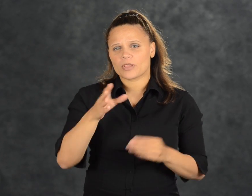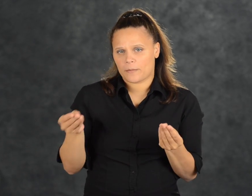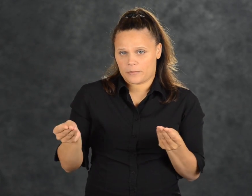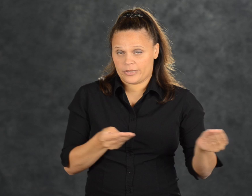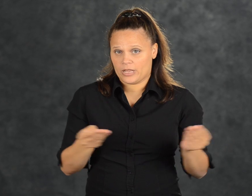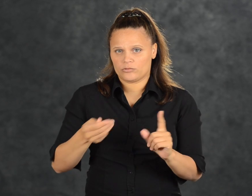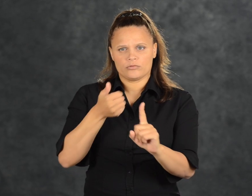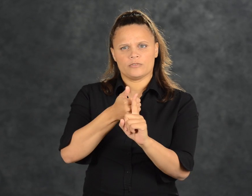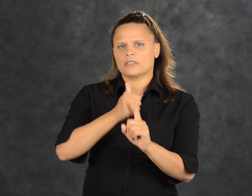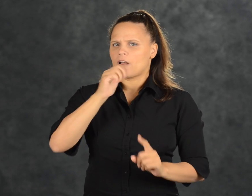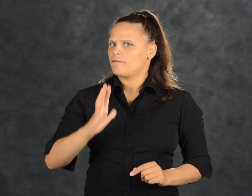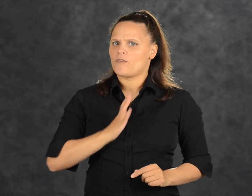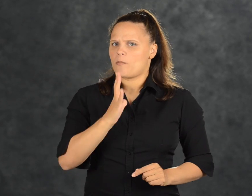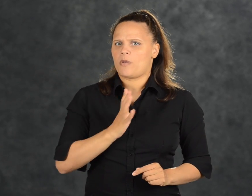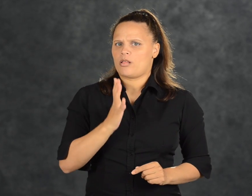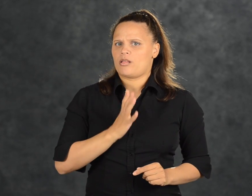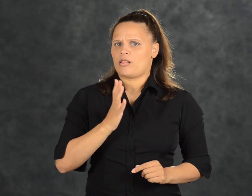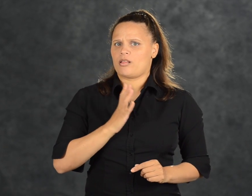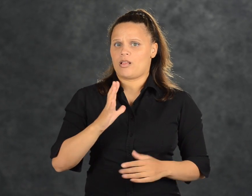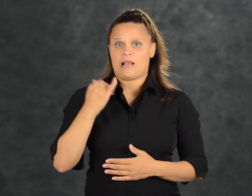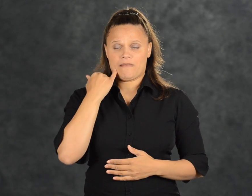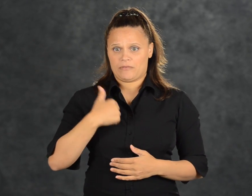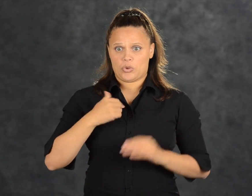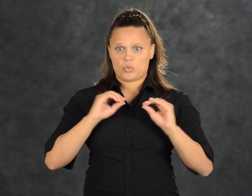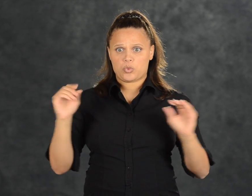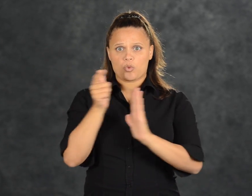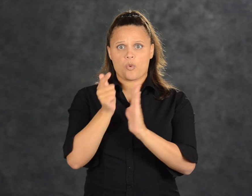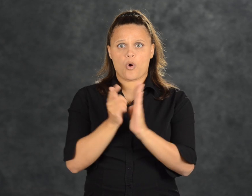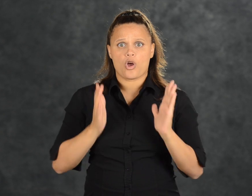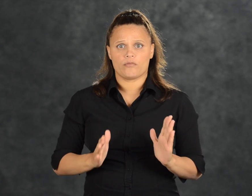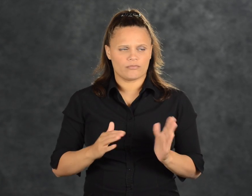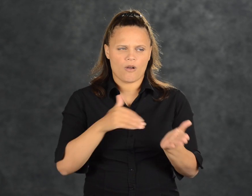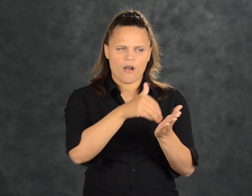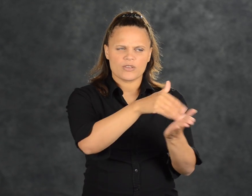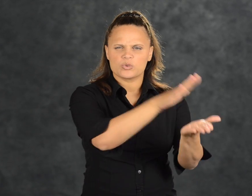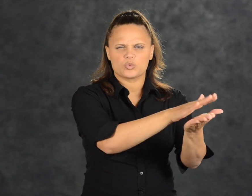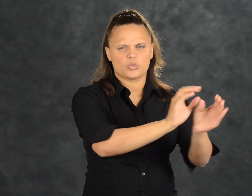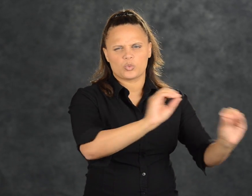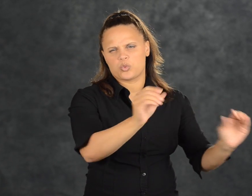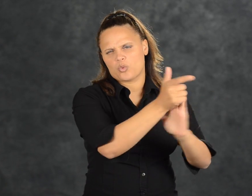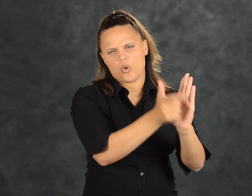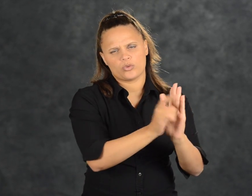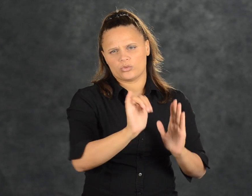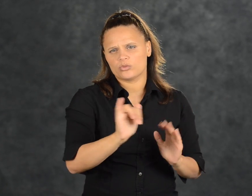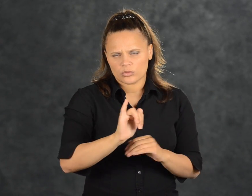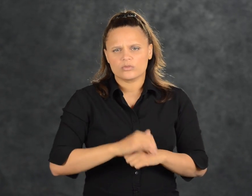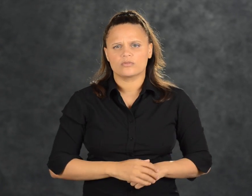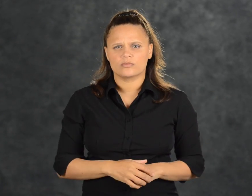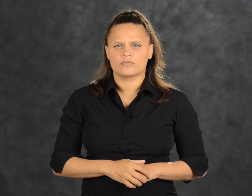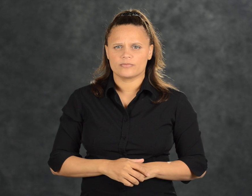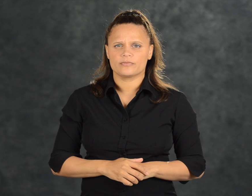It is an informal process, and the school may not bring a lawyer unless you do.